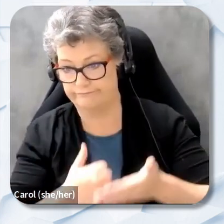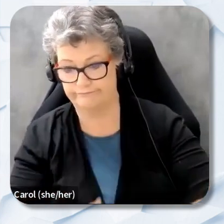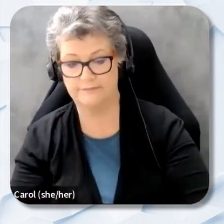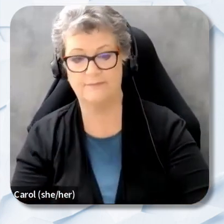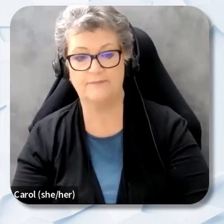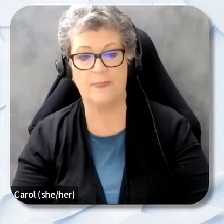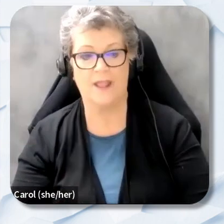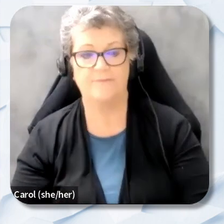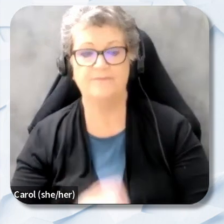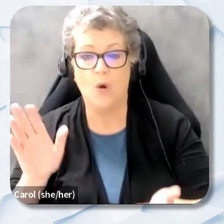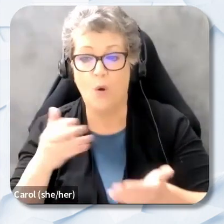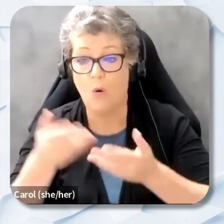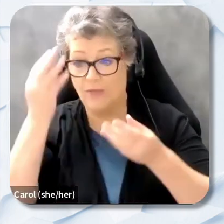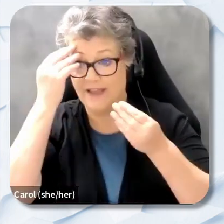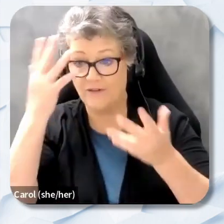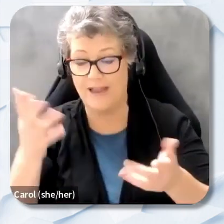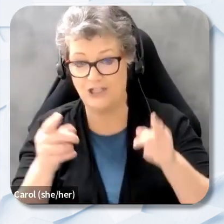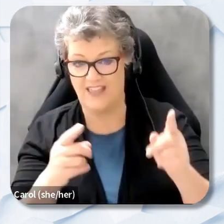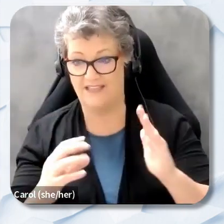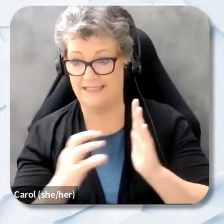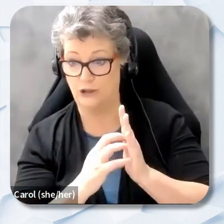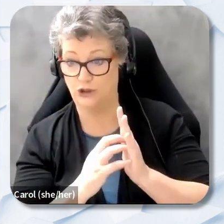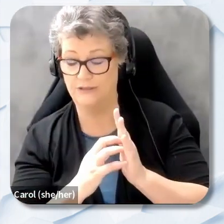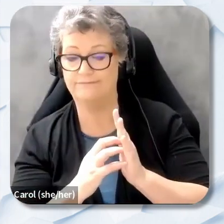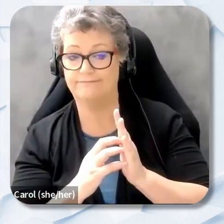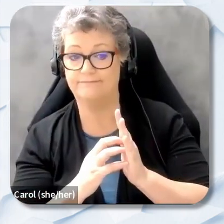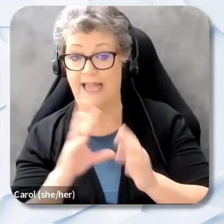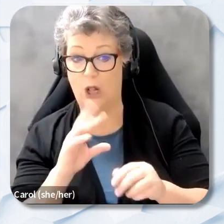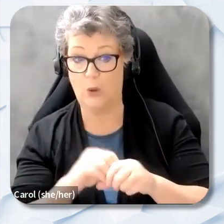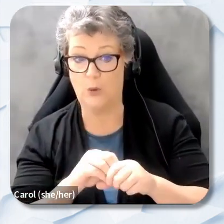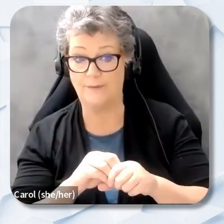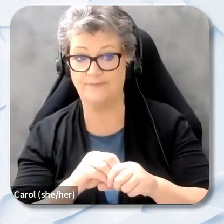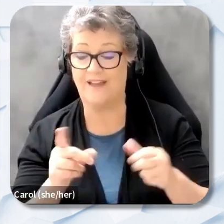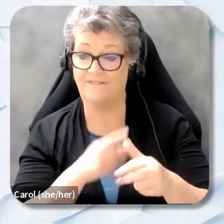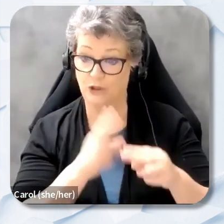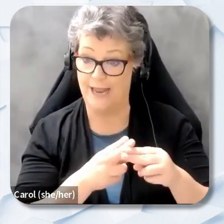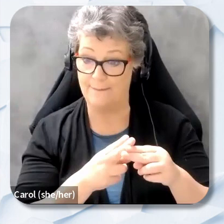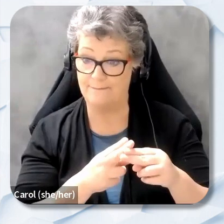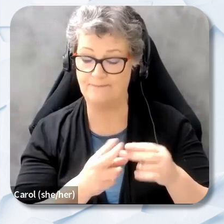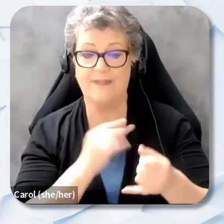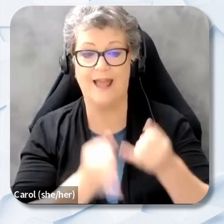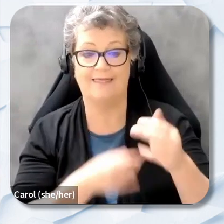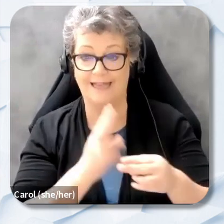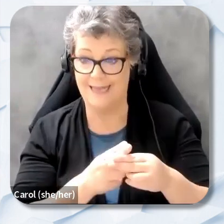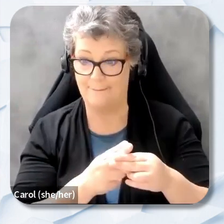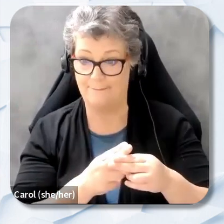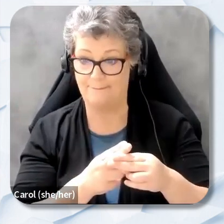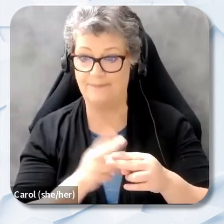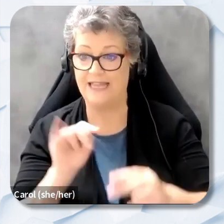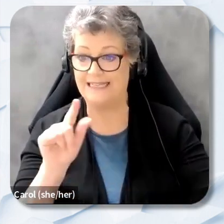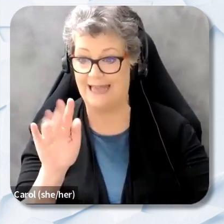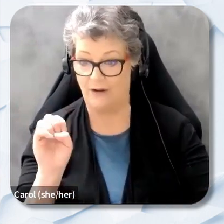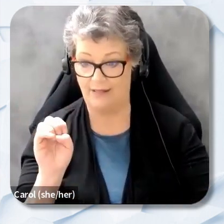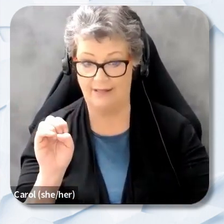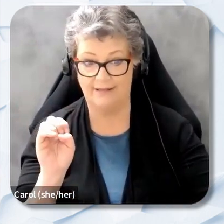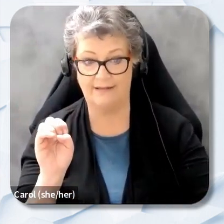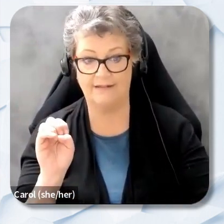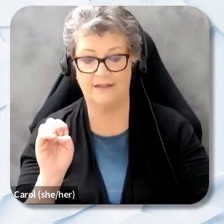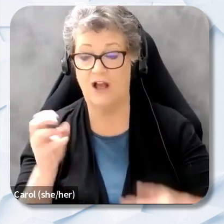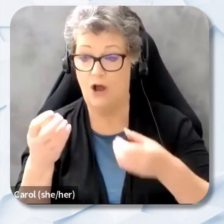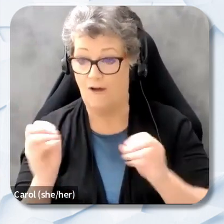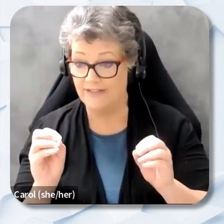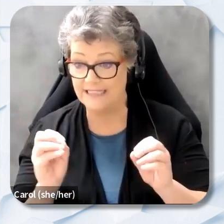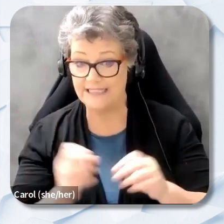All of the information in this subsection includes first name, last name, title, office